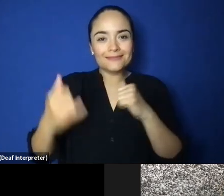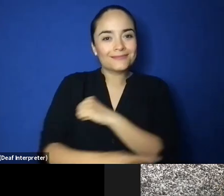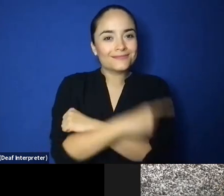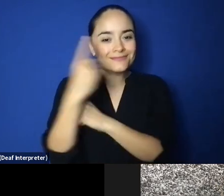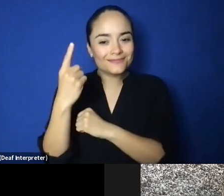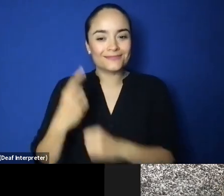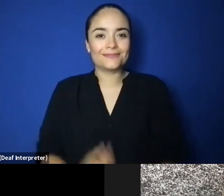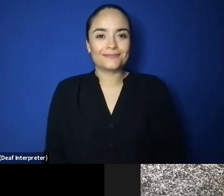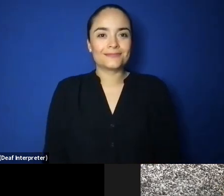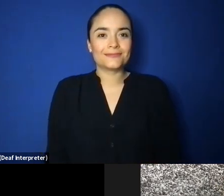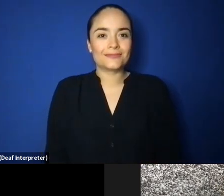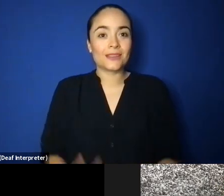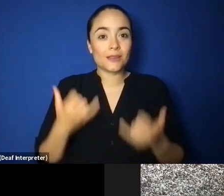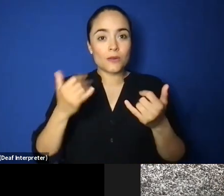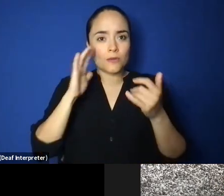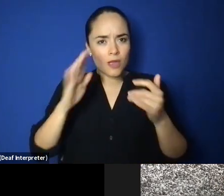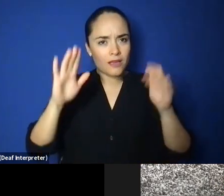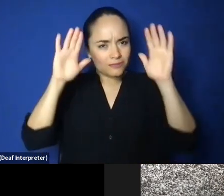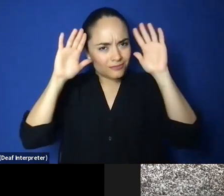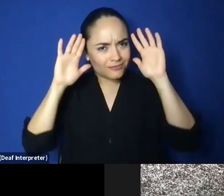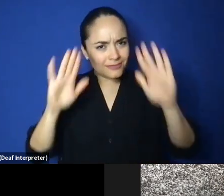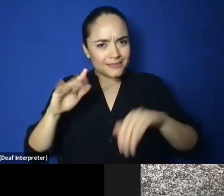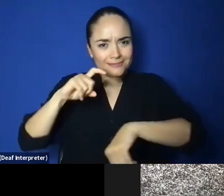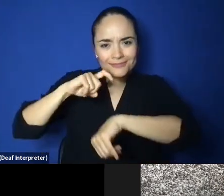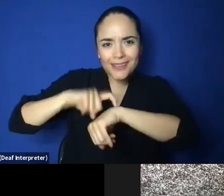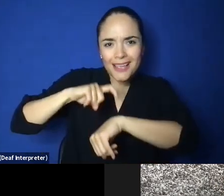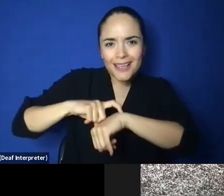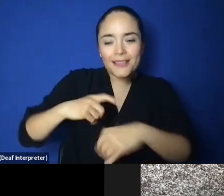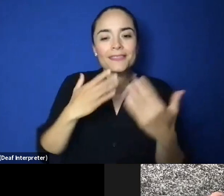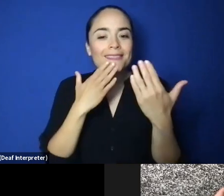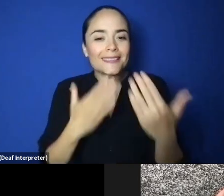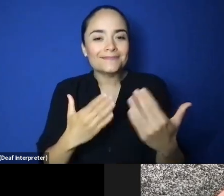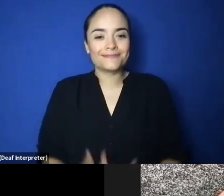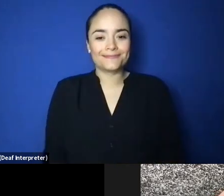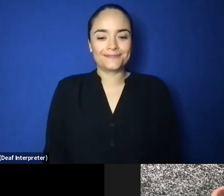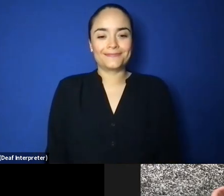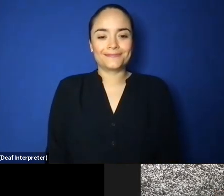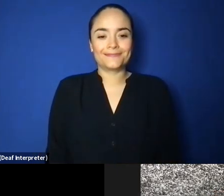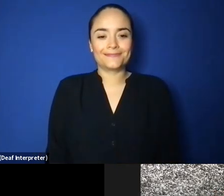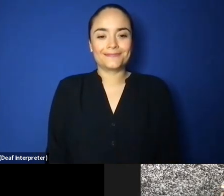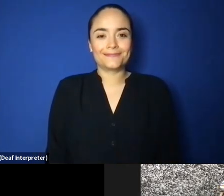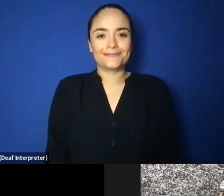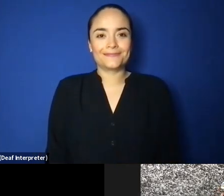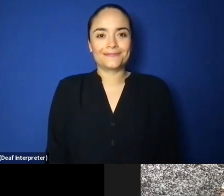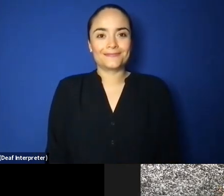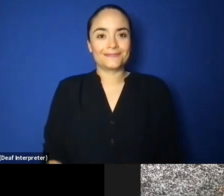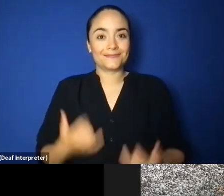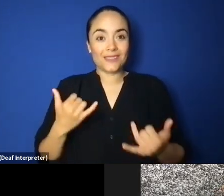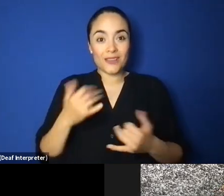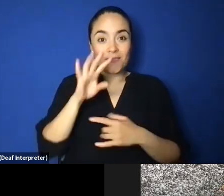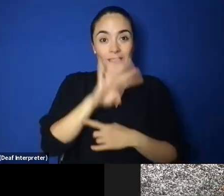great time together. Miigwetch. We have more than 44,000 eyes looking back at us. Could you imagine